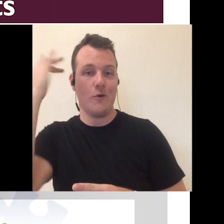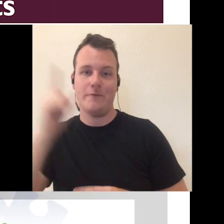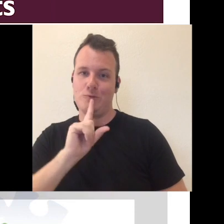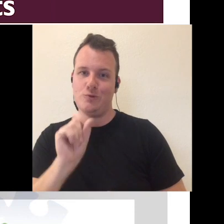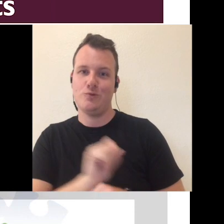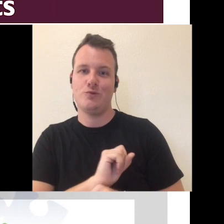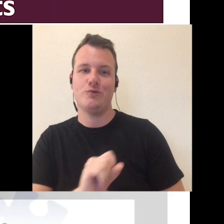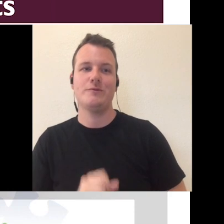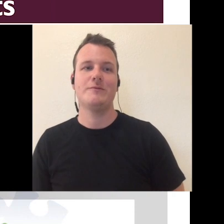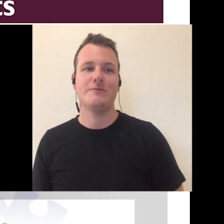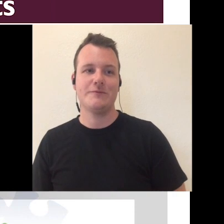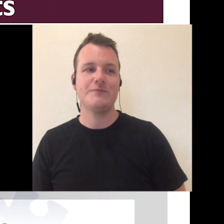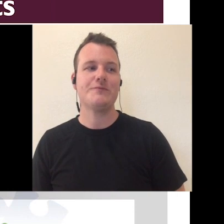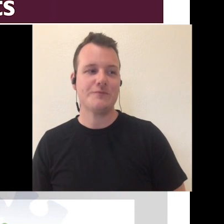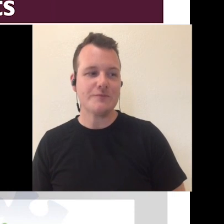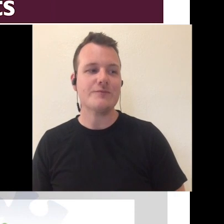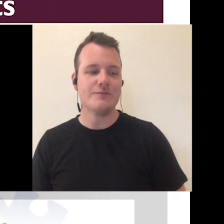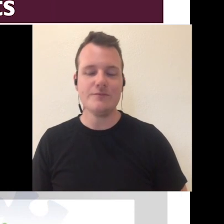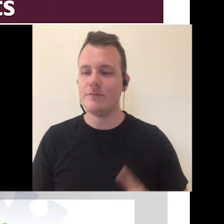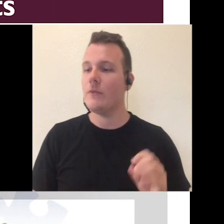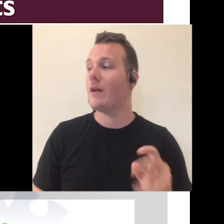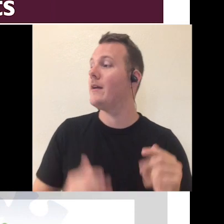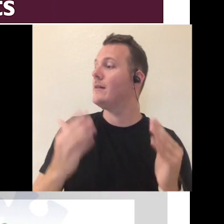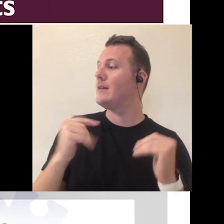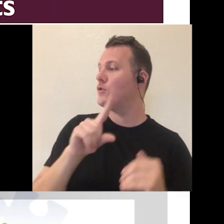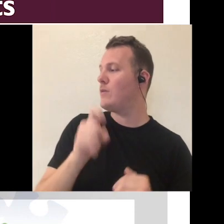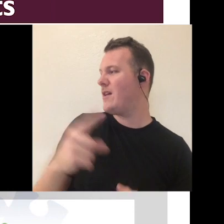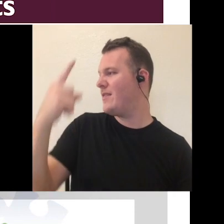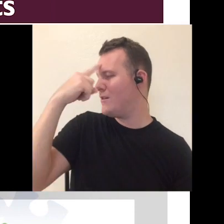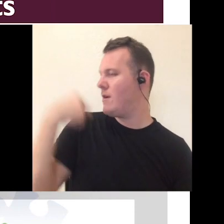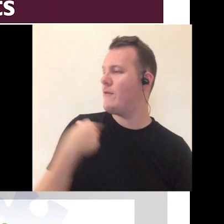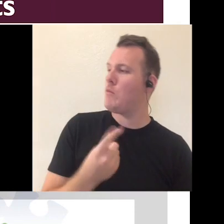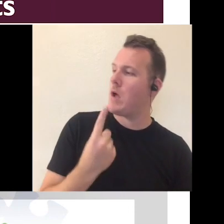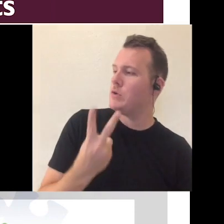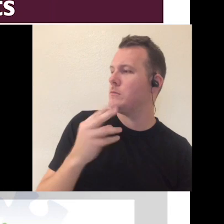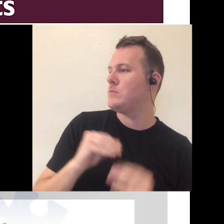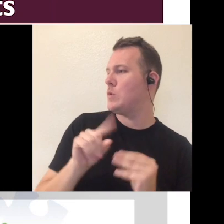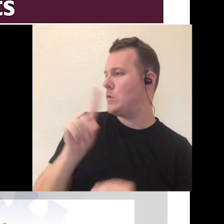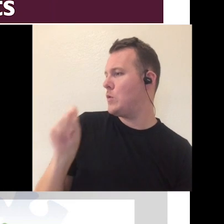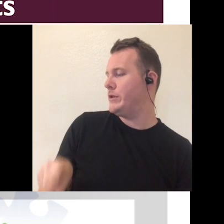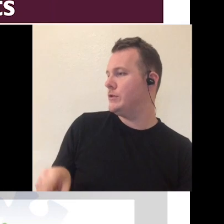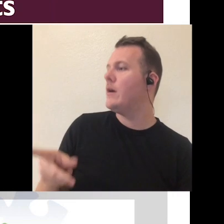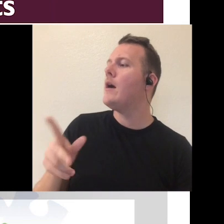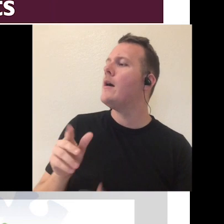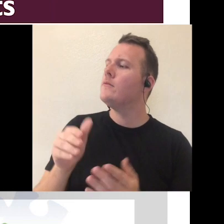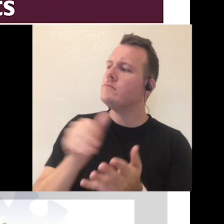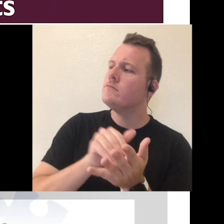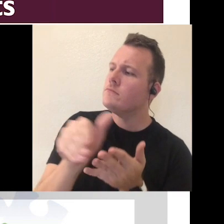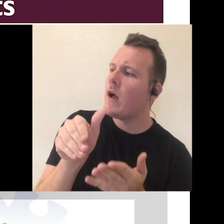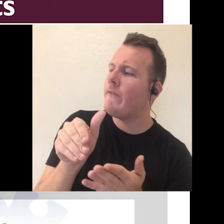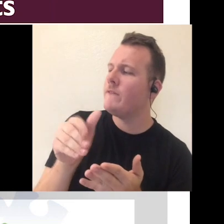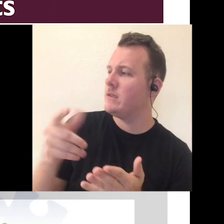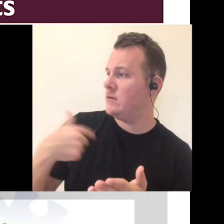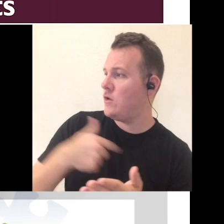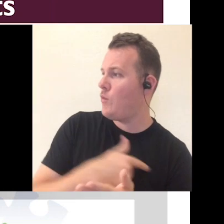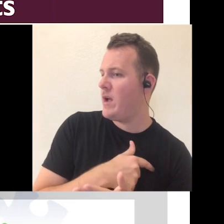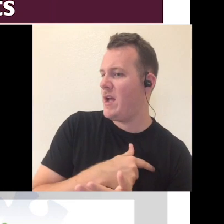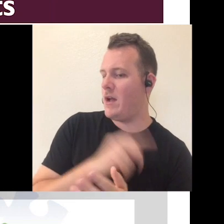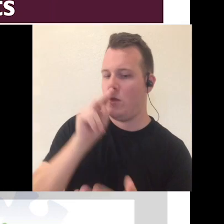sure. And then our next question, we probably have time for one or two more, "How often